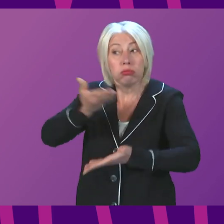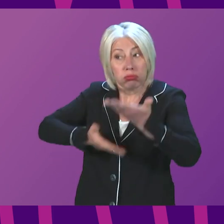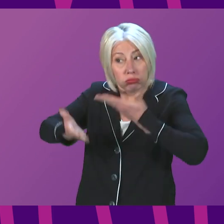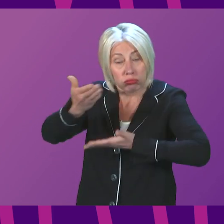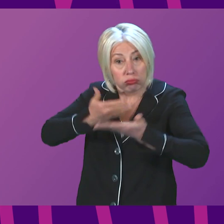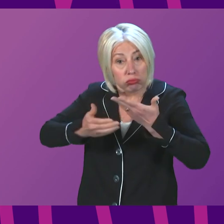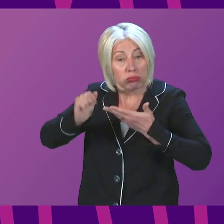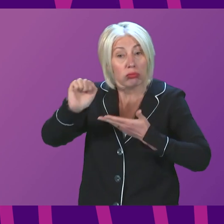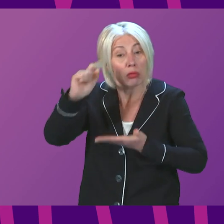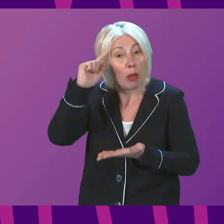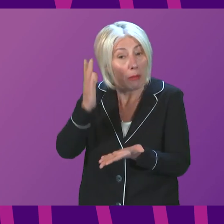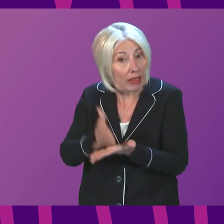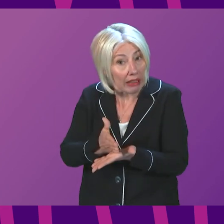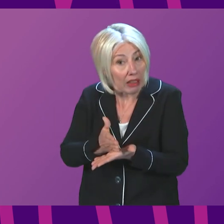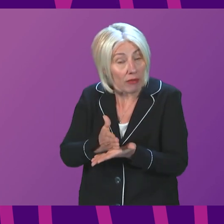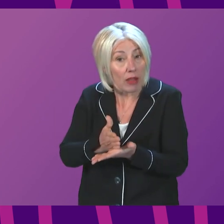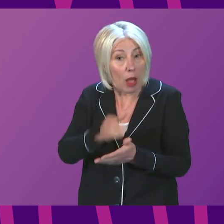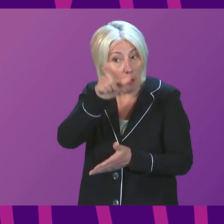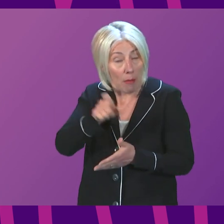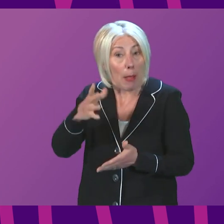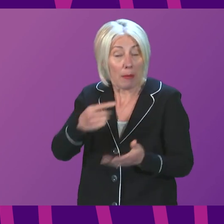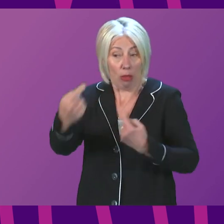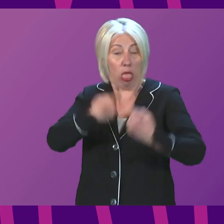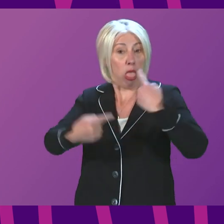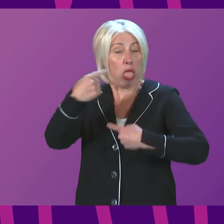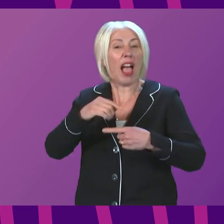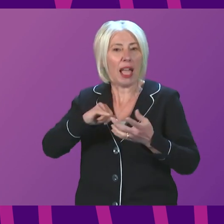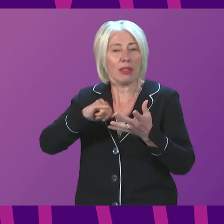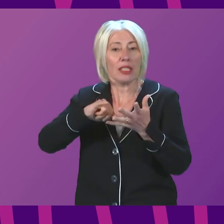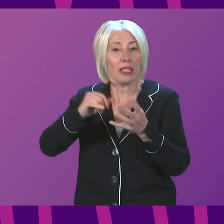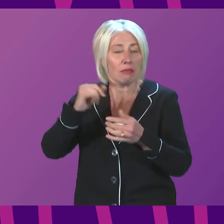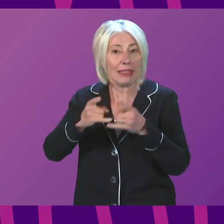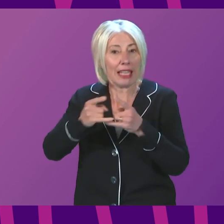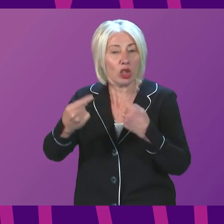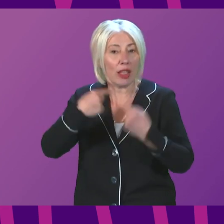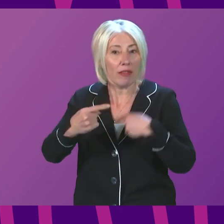that victims of sexual harassment should be fully supported, why has Patrick Grady, who